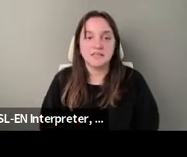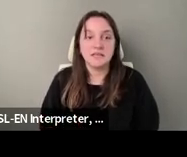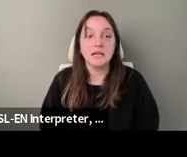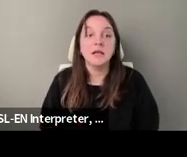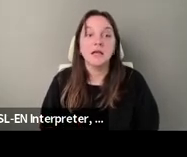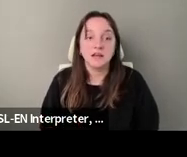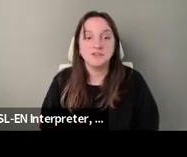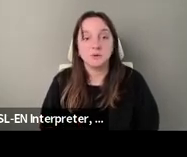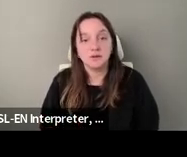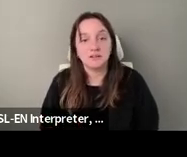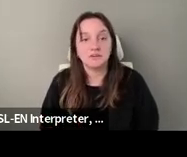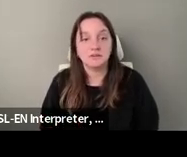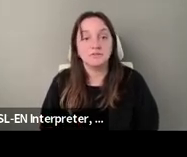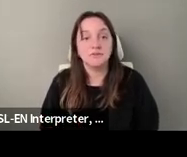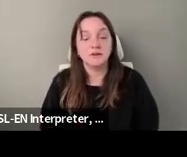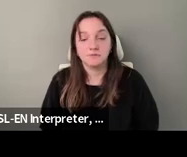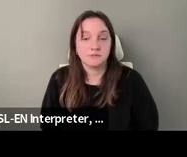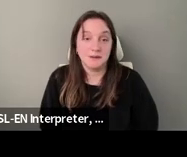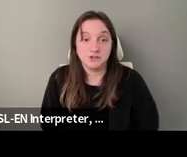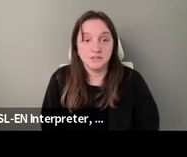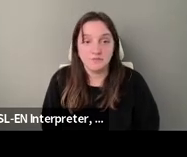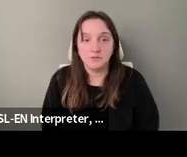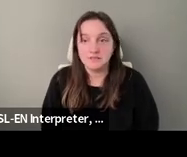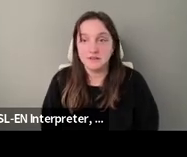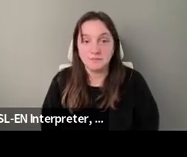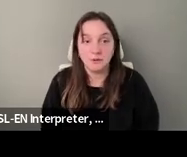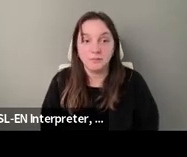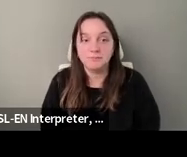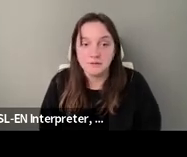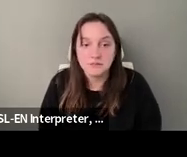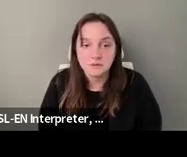collective dimensions of rights of deaf people. But we only have 73 countries recognizing them so